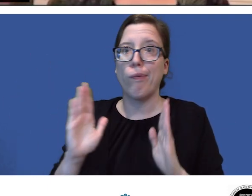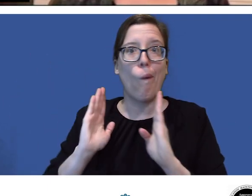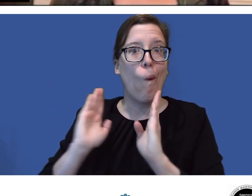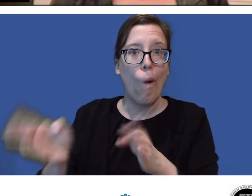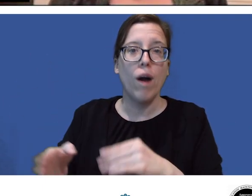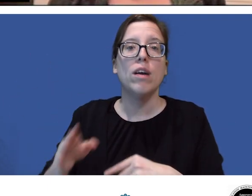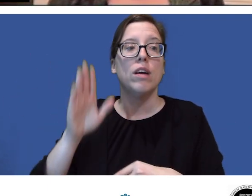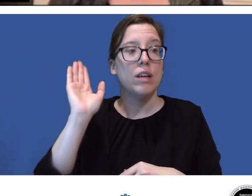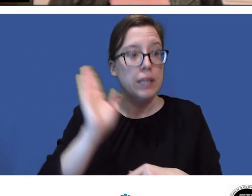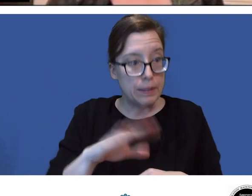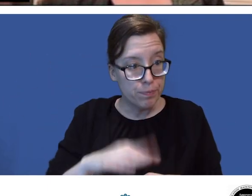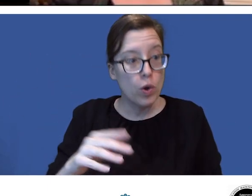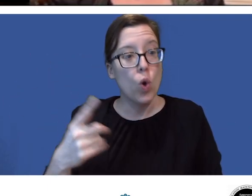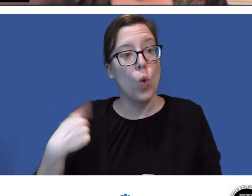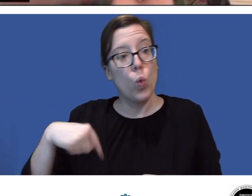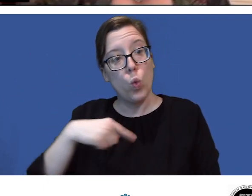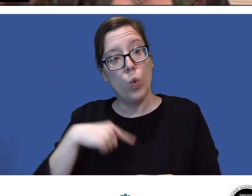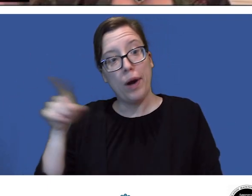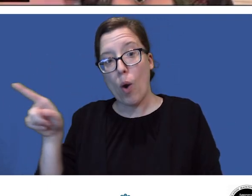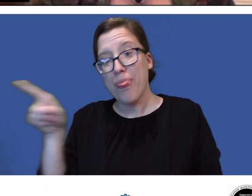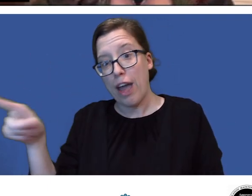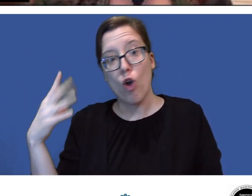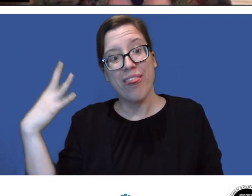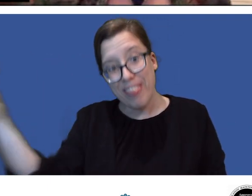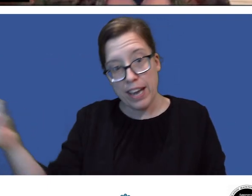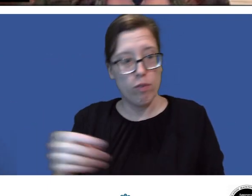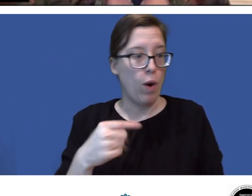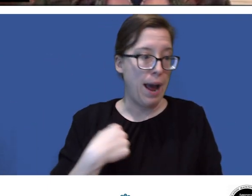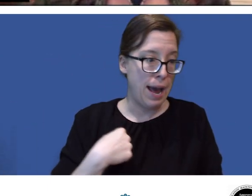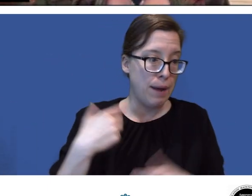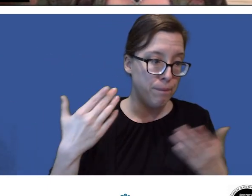going to use the restroom, let them know you're leaving.